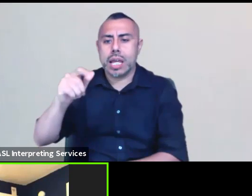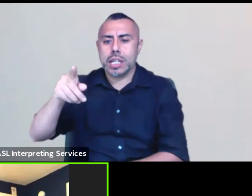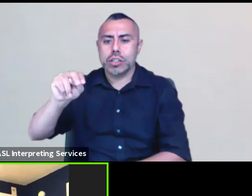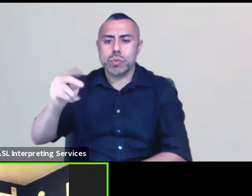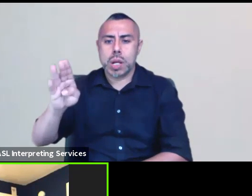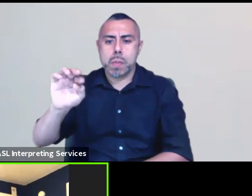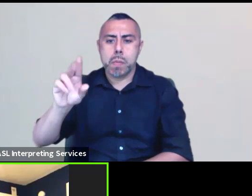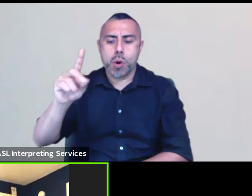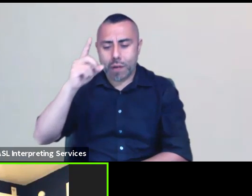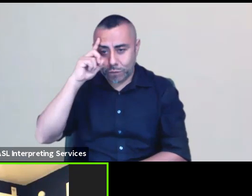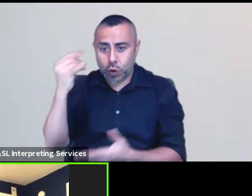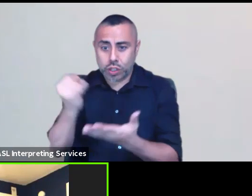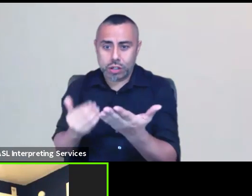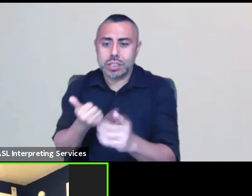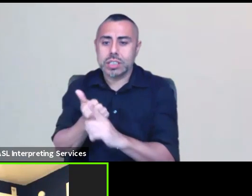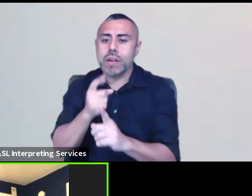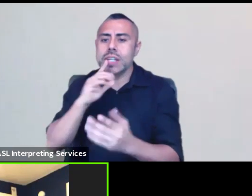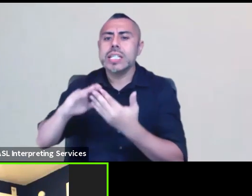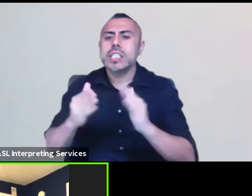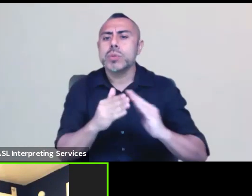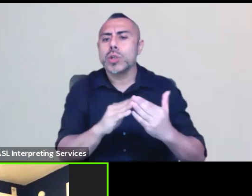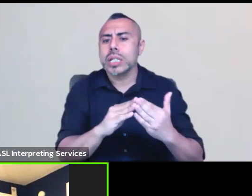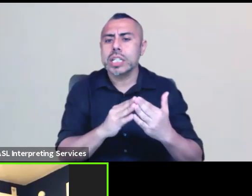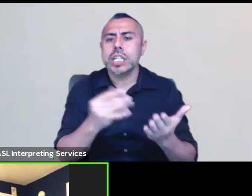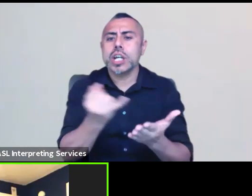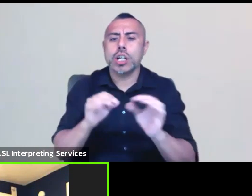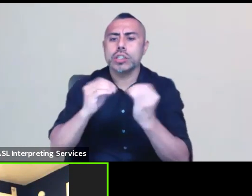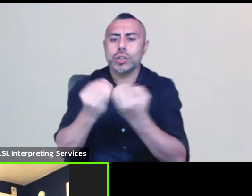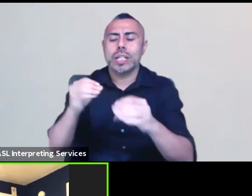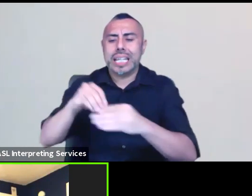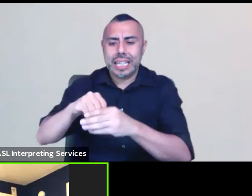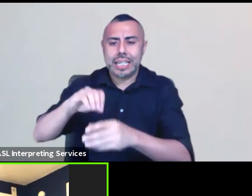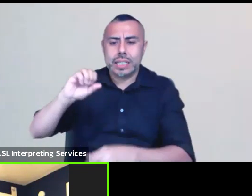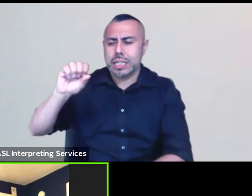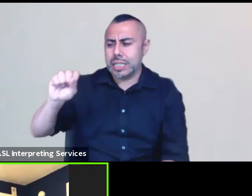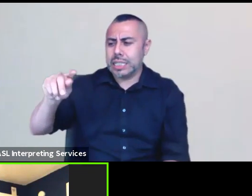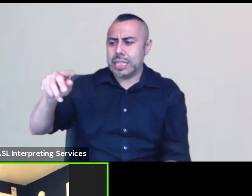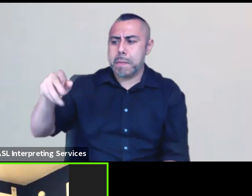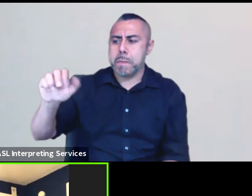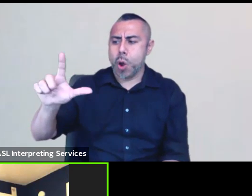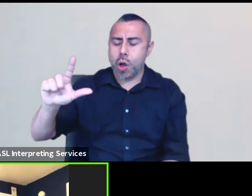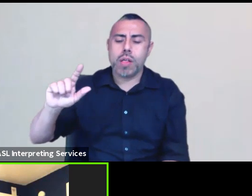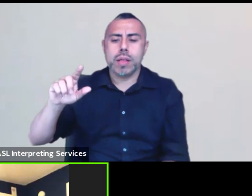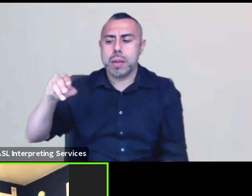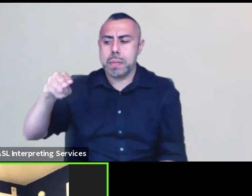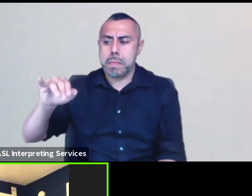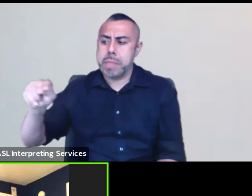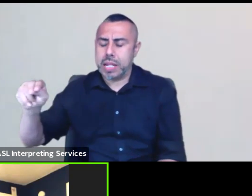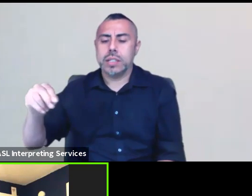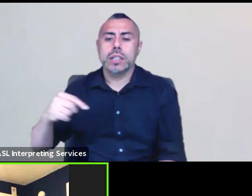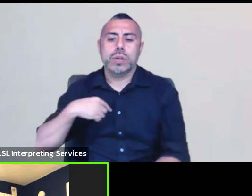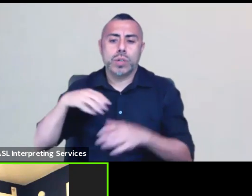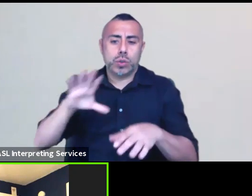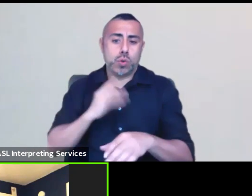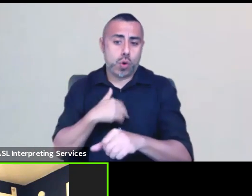that's based in Fergus Falls in St. Paul, Minnesota. We do our work in and around Minnesota and nationally share resources and consult